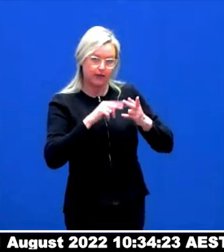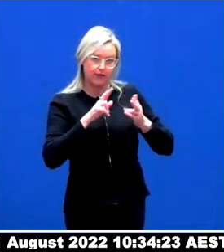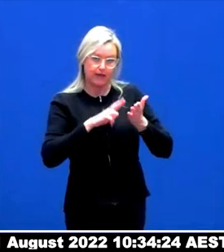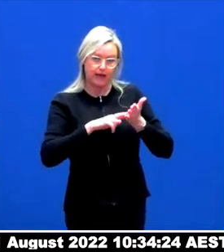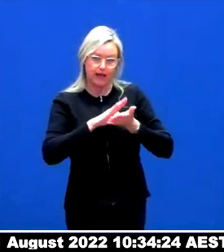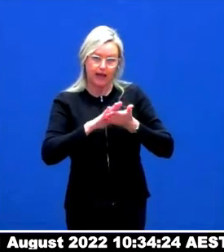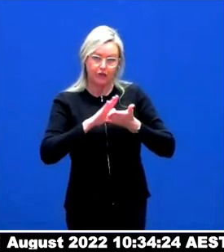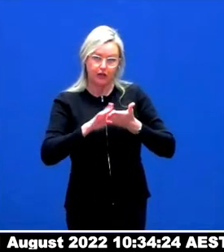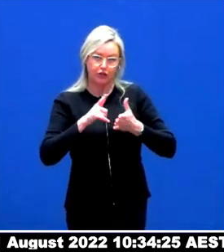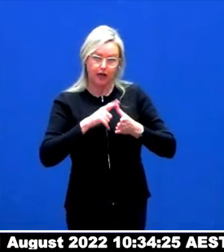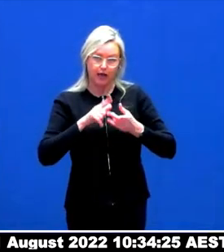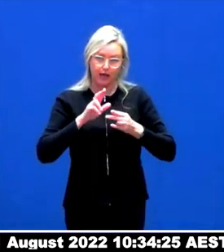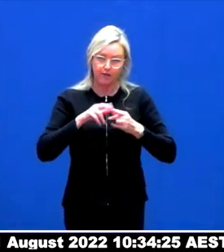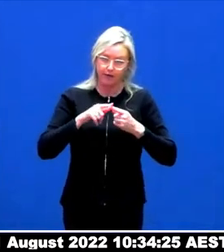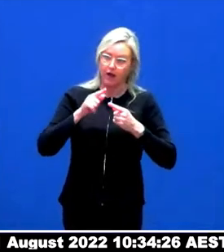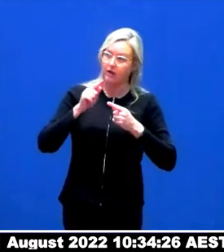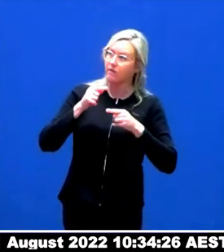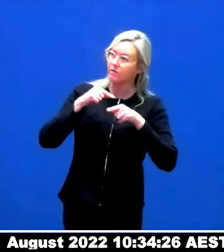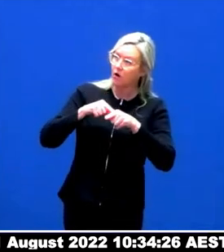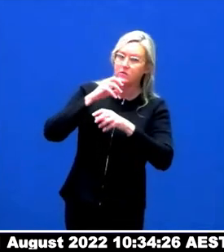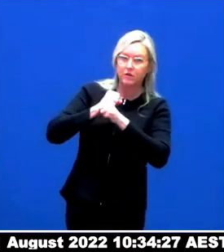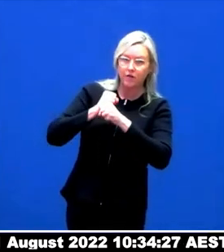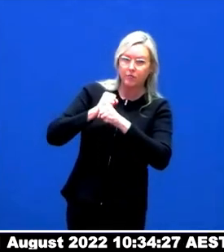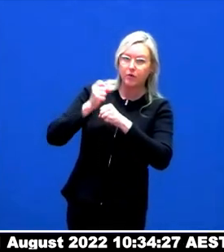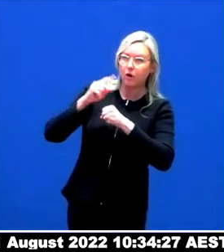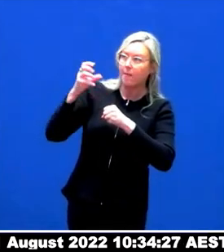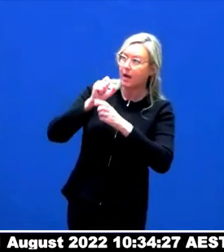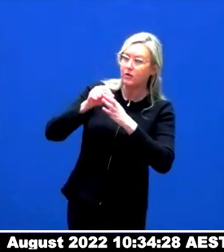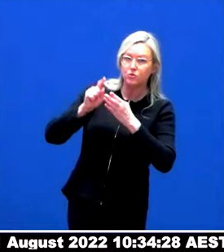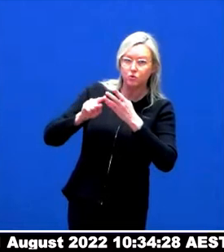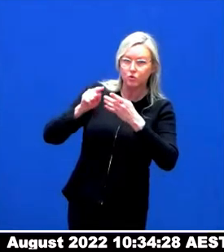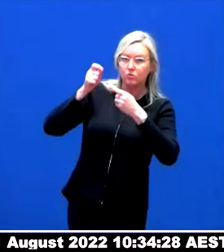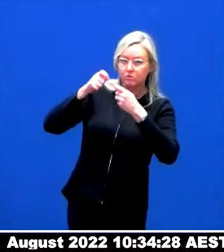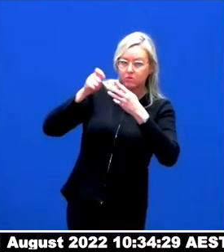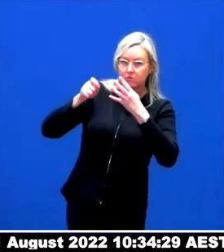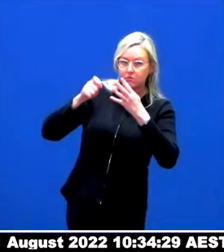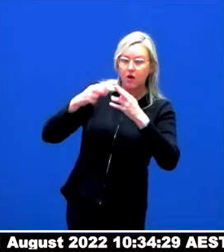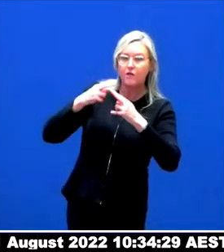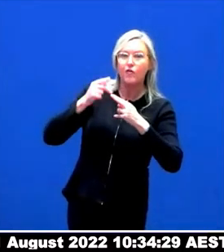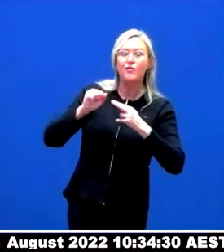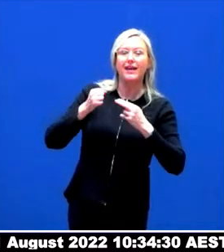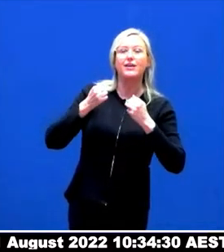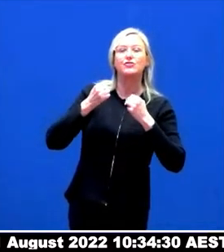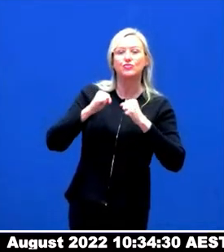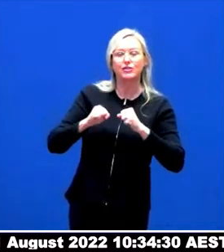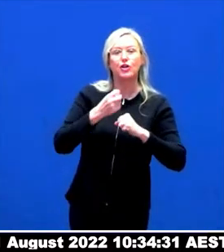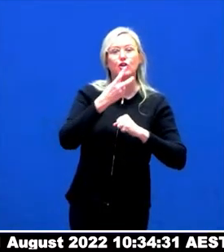Agreement is meeting the obligations of governments under Australia's Disability Strategy 2021 to 2031." So, it's picking up the current one.